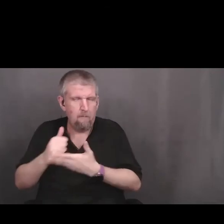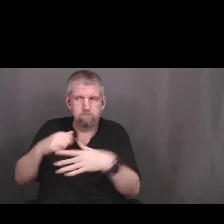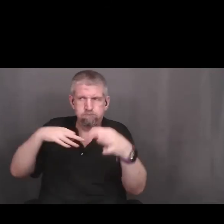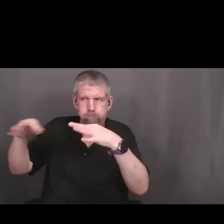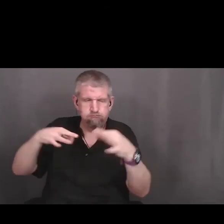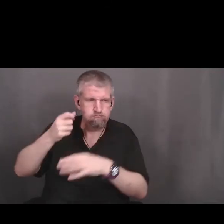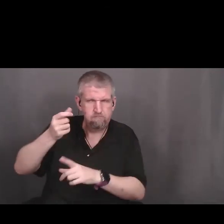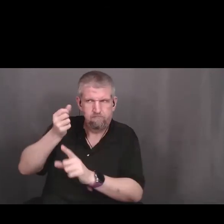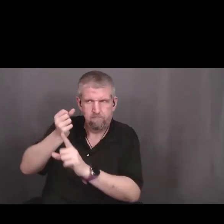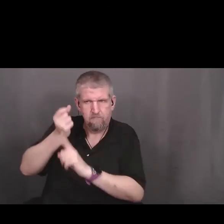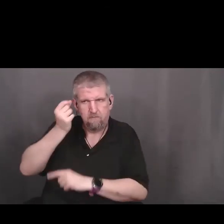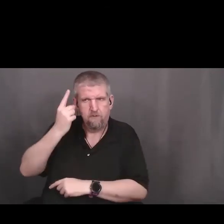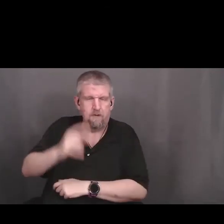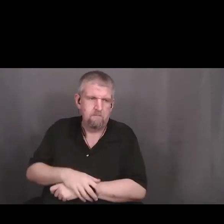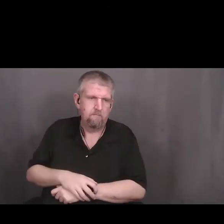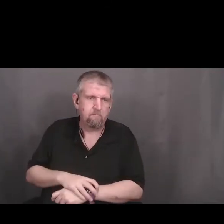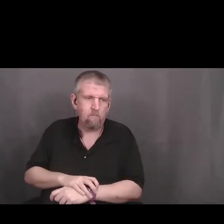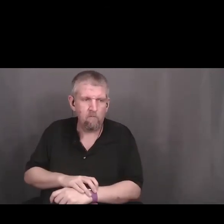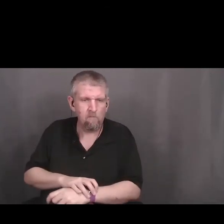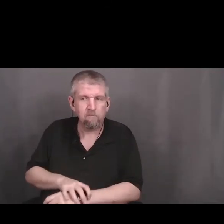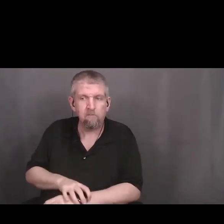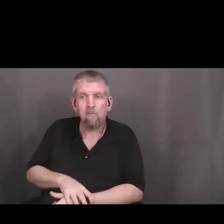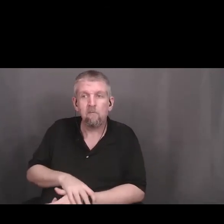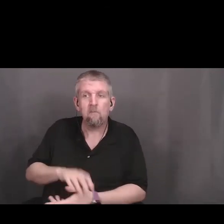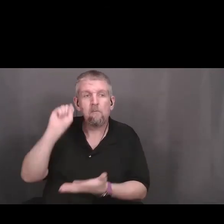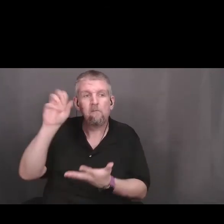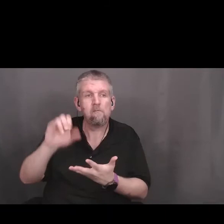And last but not least, here are the numbers, I'm gonna read them out loud.